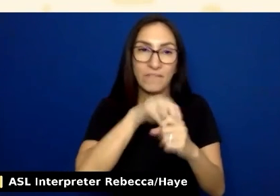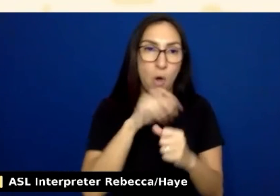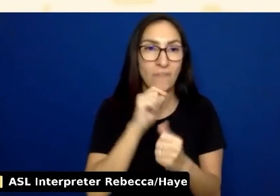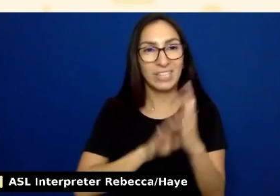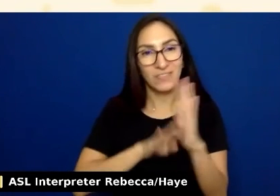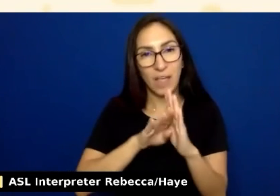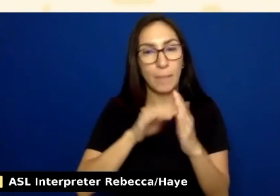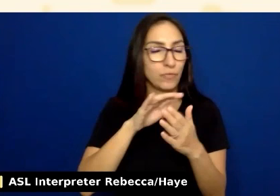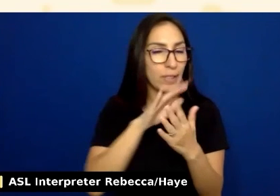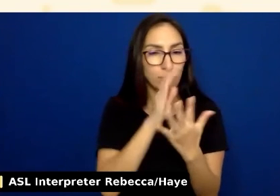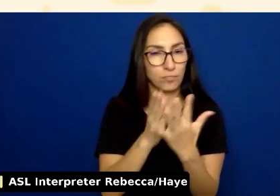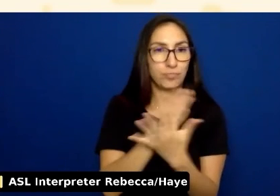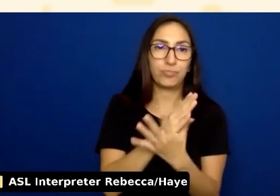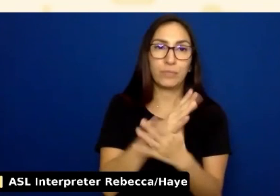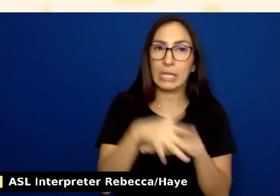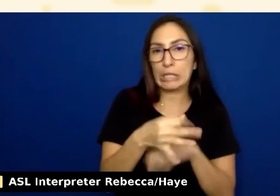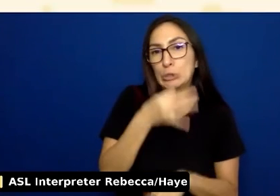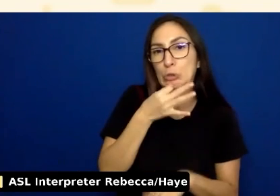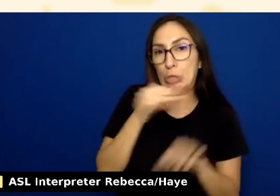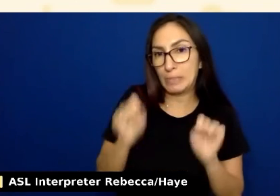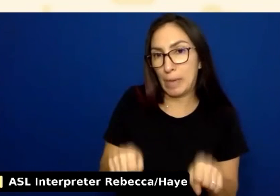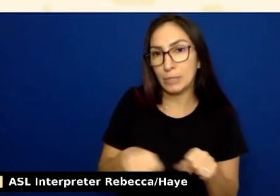In my experience, that's a huge, huge thing.